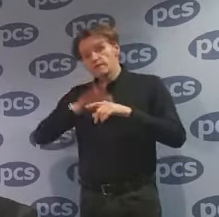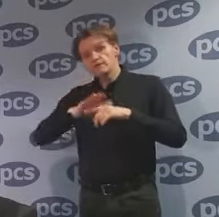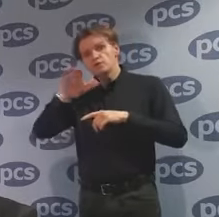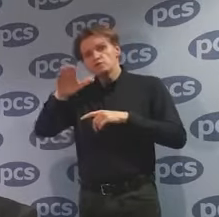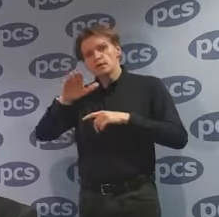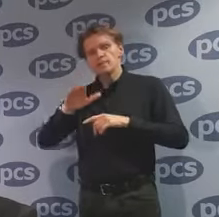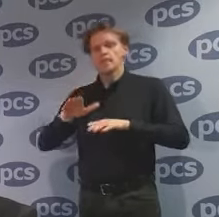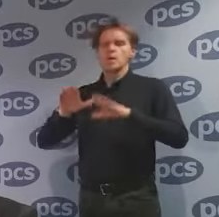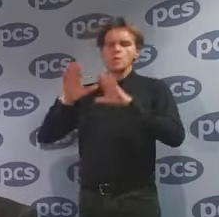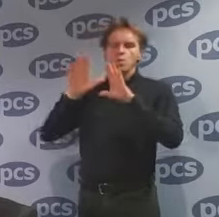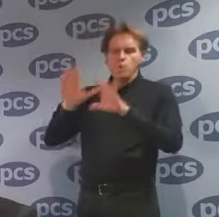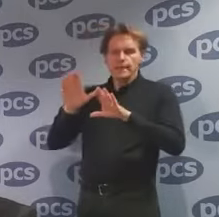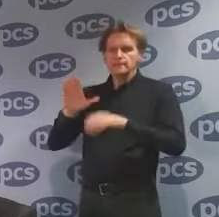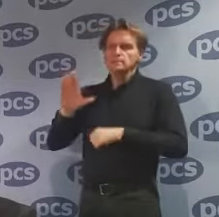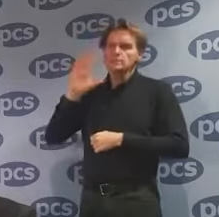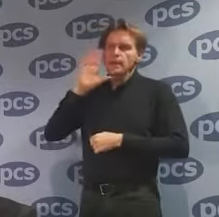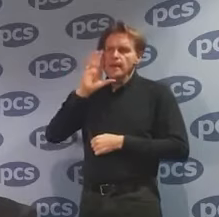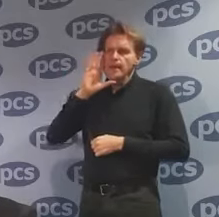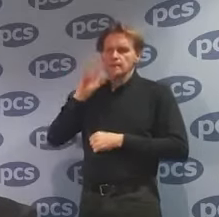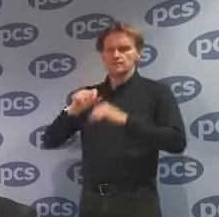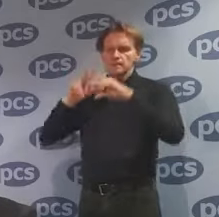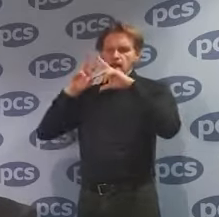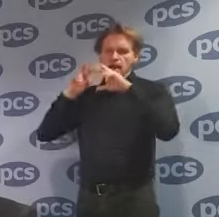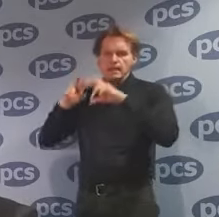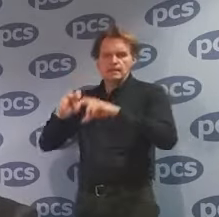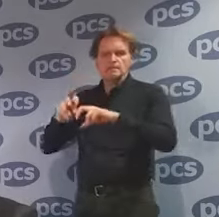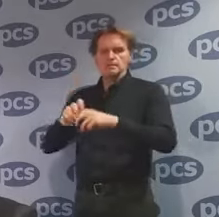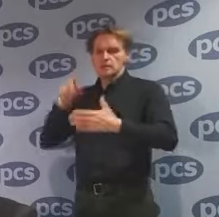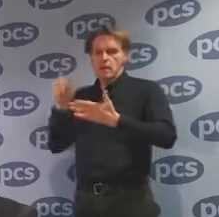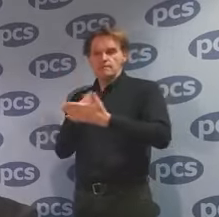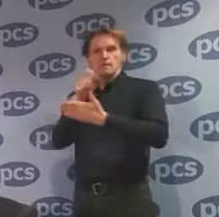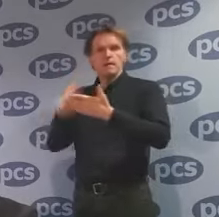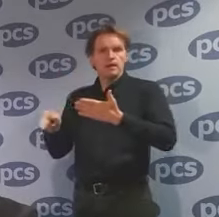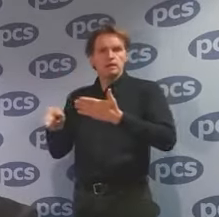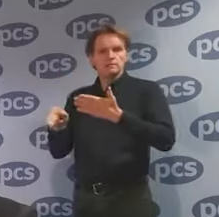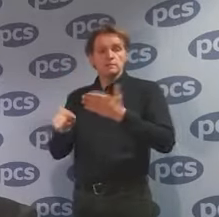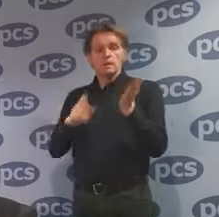breakdown of the analysis of the ballot that the NEC and the National Disputes